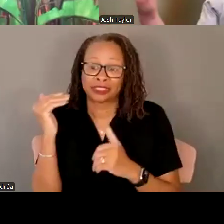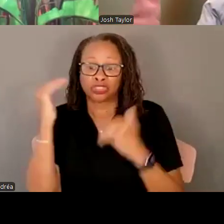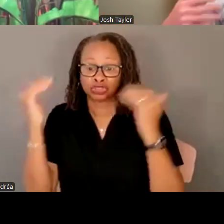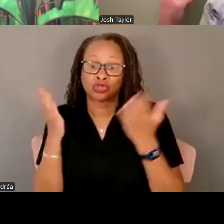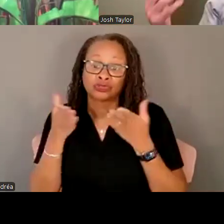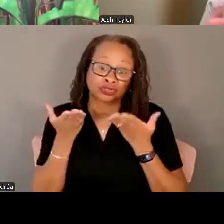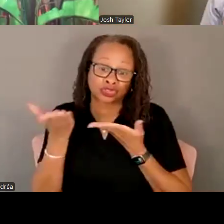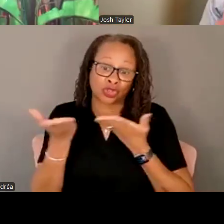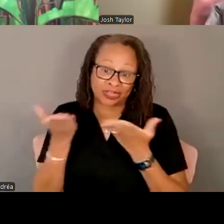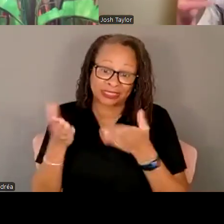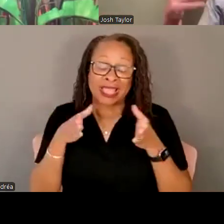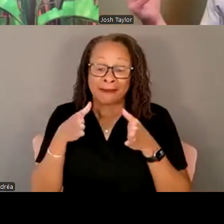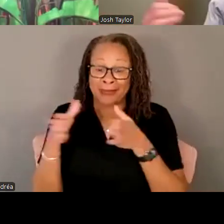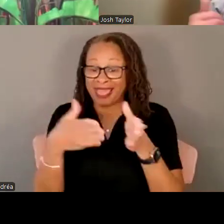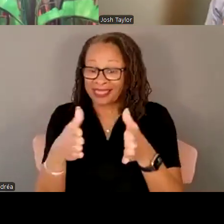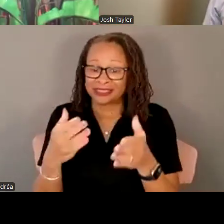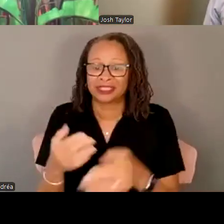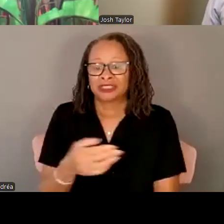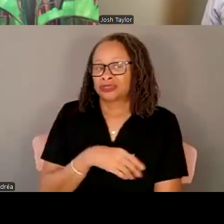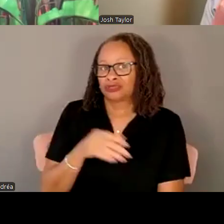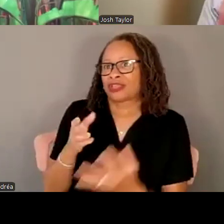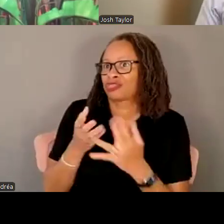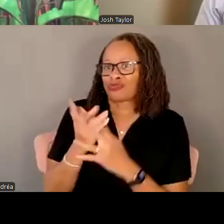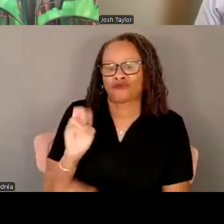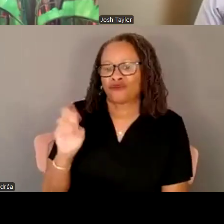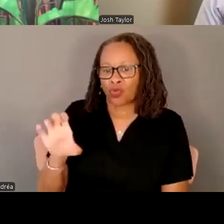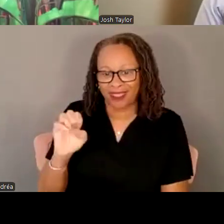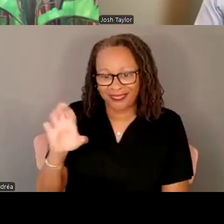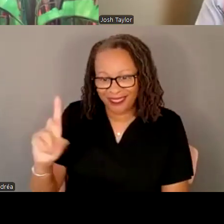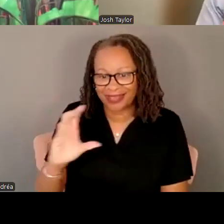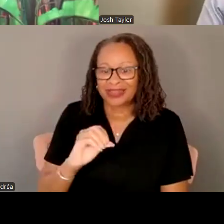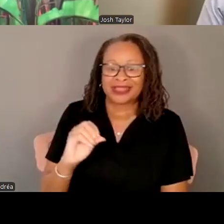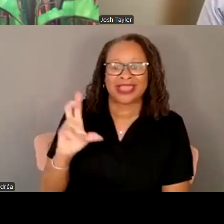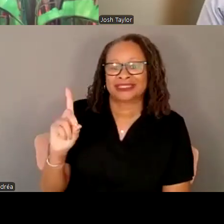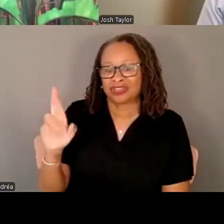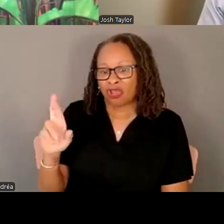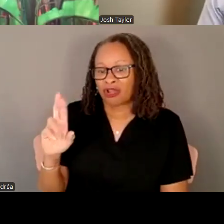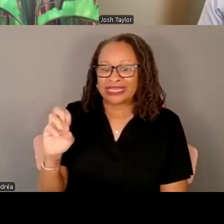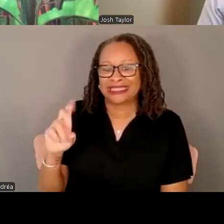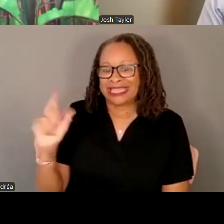that we talked about through VR and DDA. So there's some really cool programs that I think are growing out of the pre-ETS